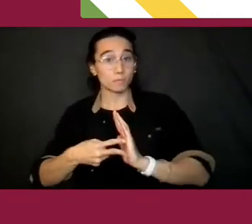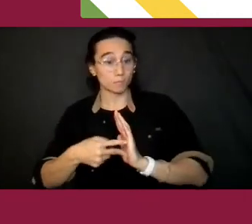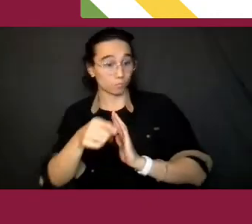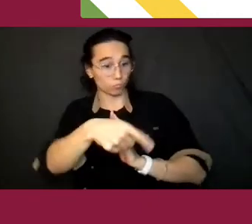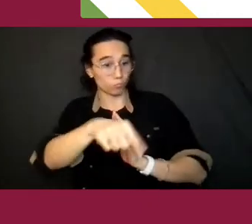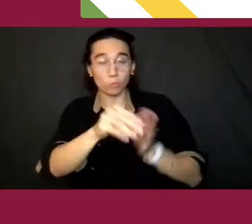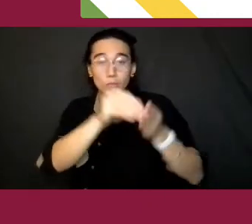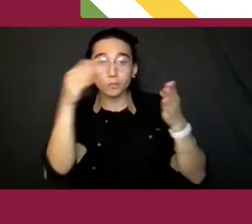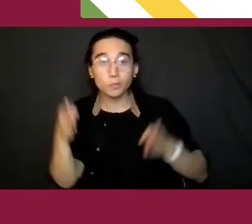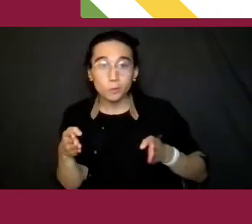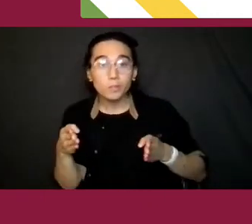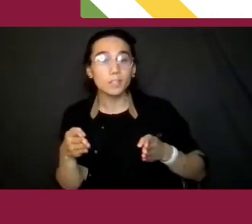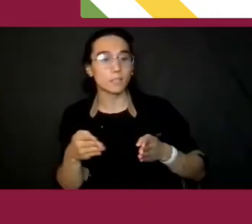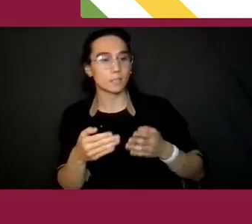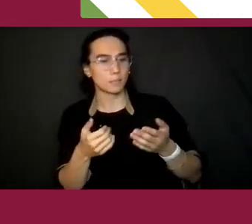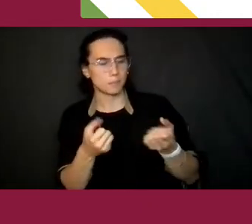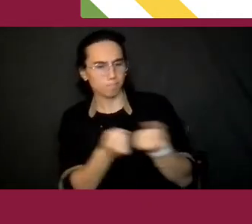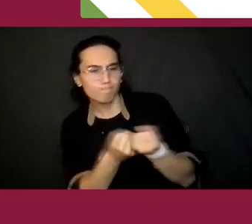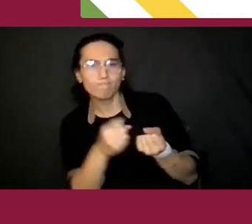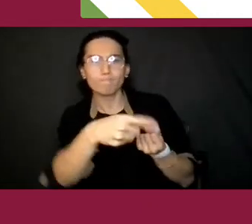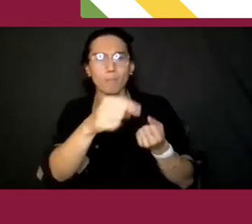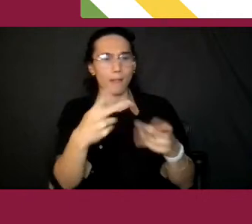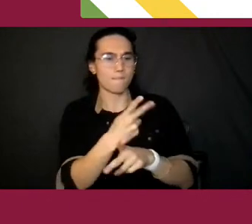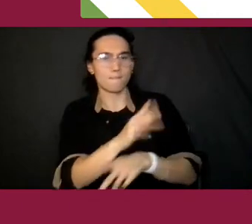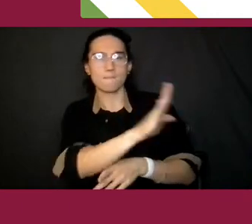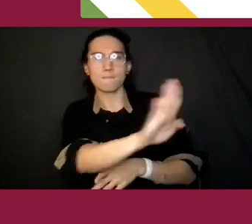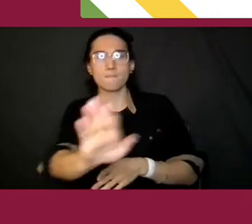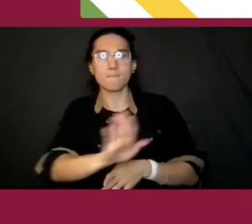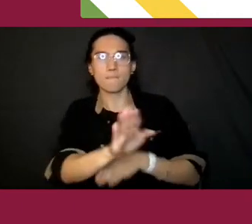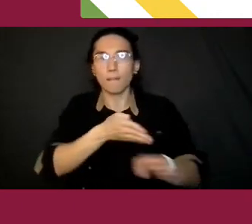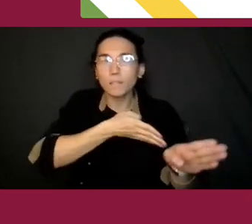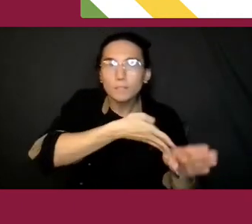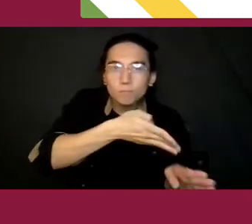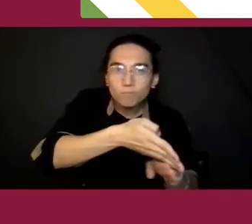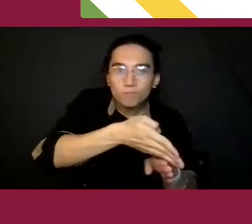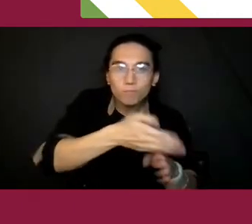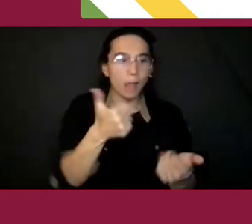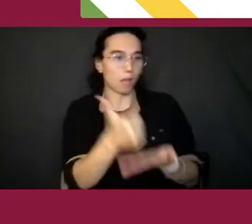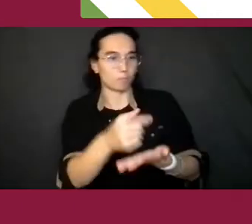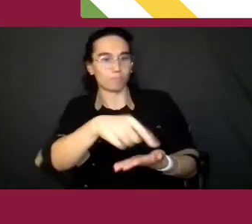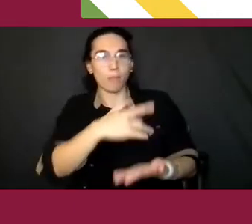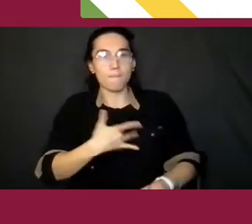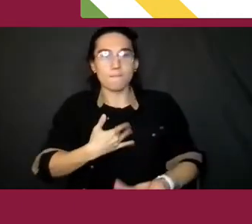alignment with the essence and also create activities that